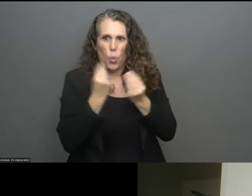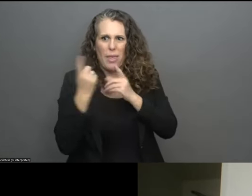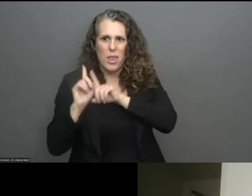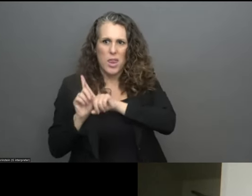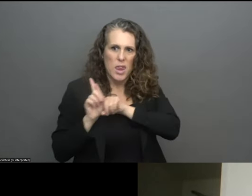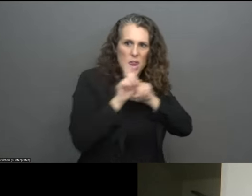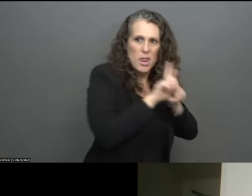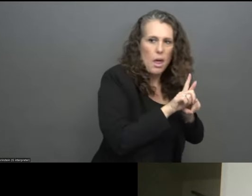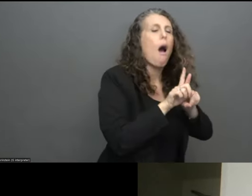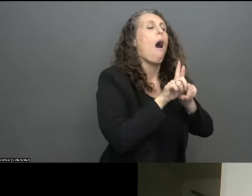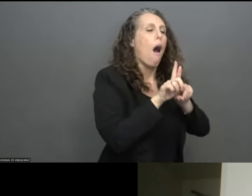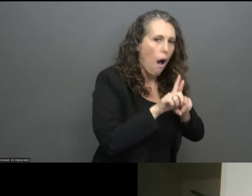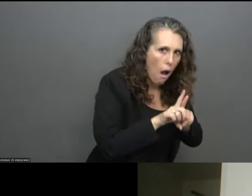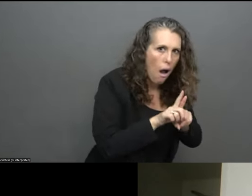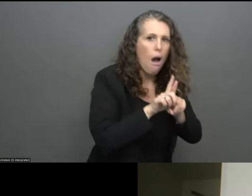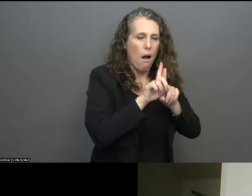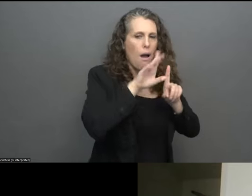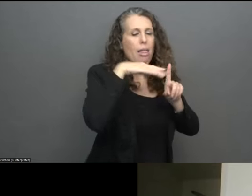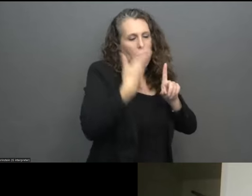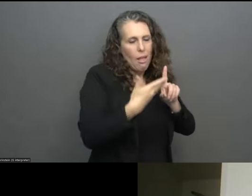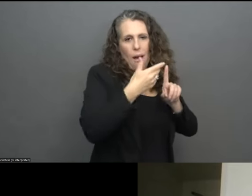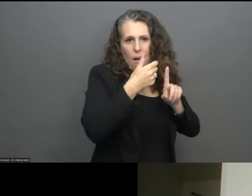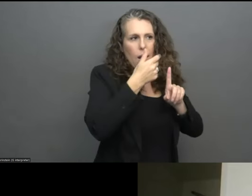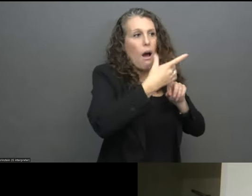key component. What we do is we train the stuff that we employ this stuff without disability.